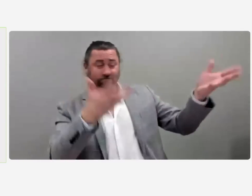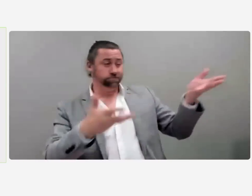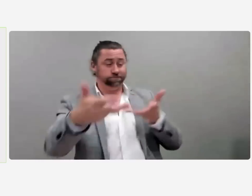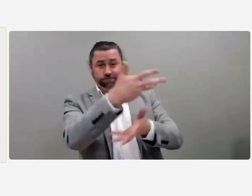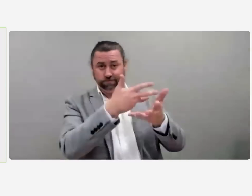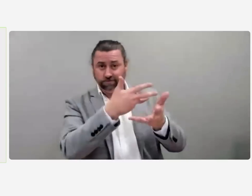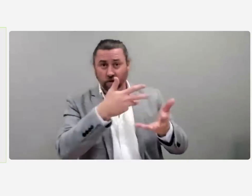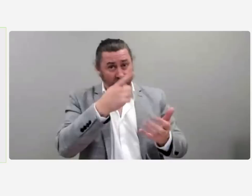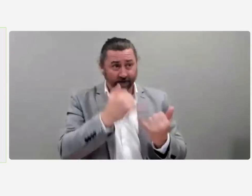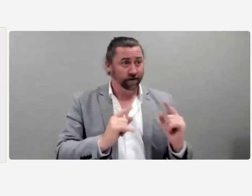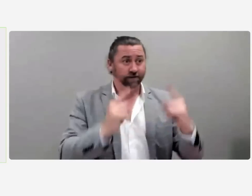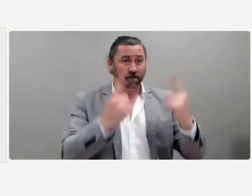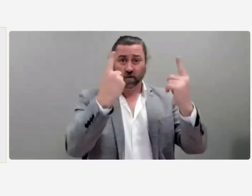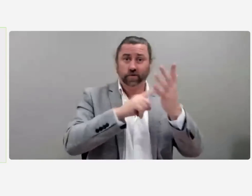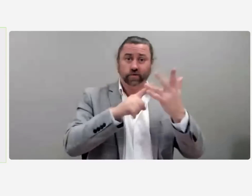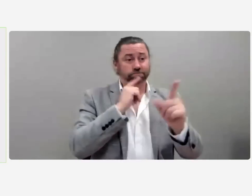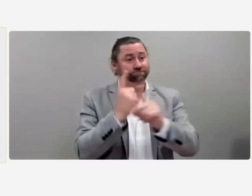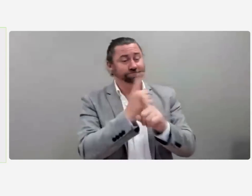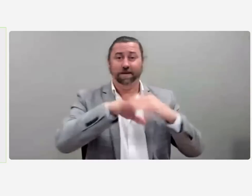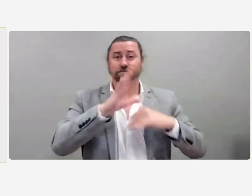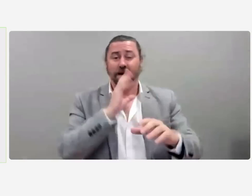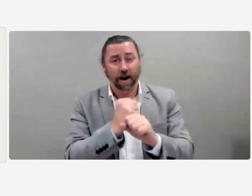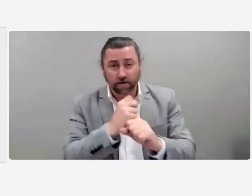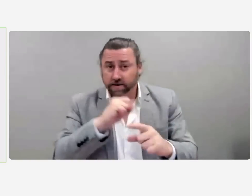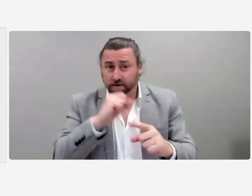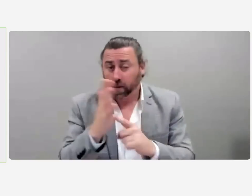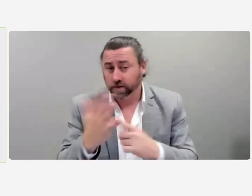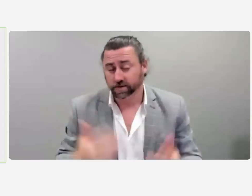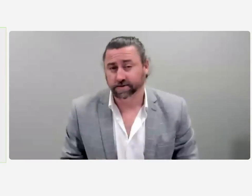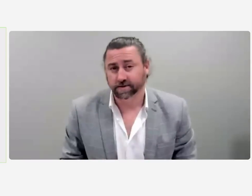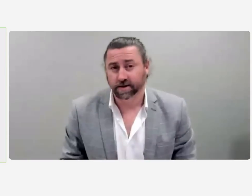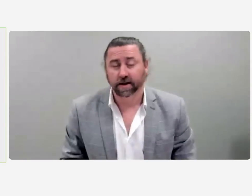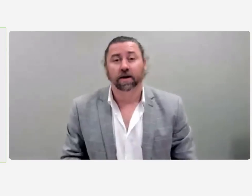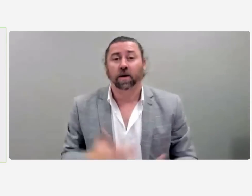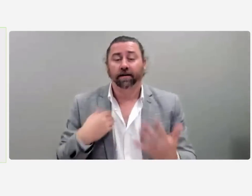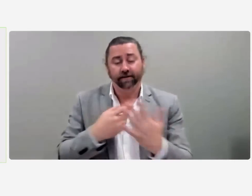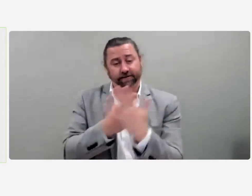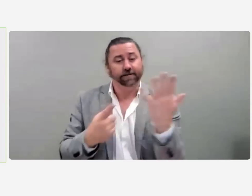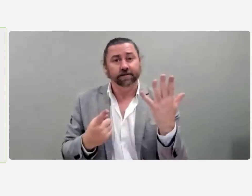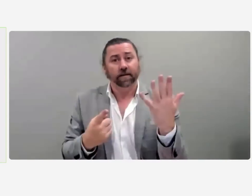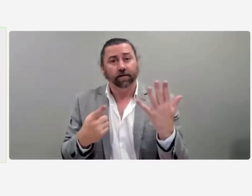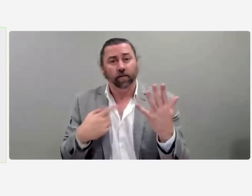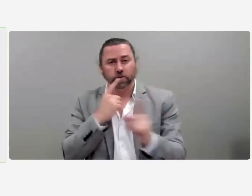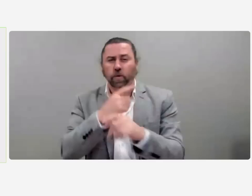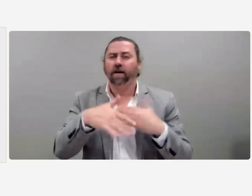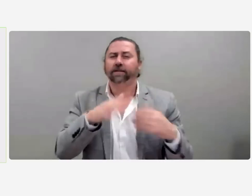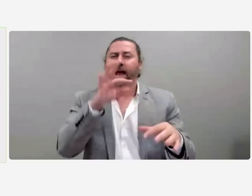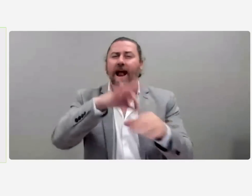new Government. And it will build on the five elements of our aged care election commitments which include requiring a